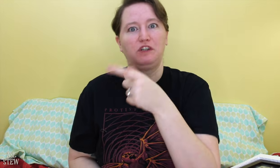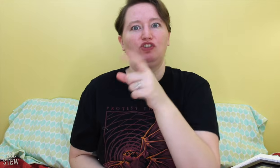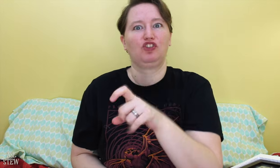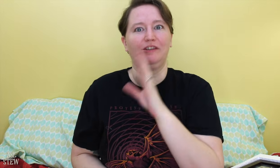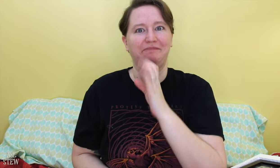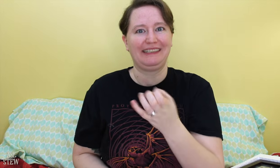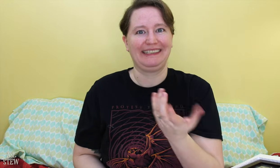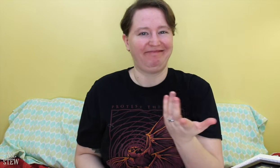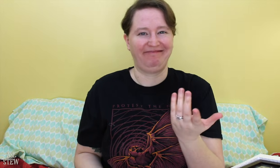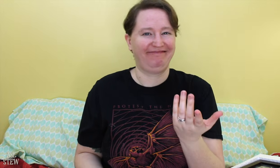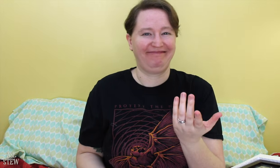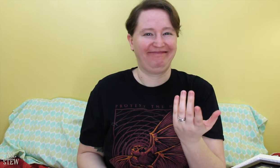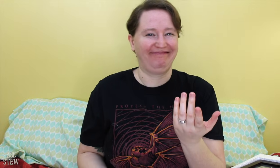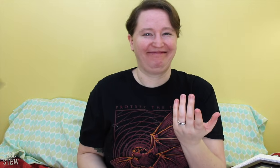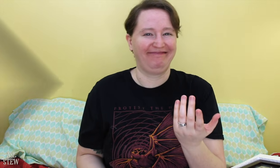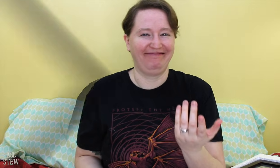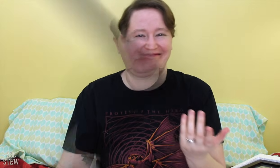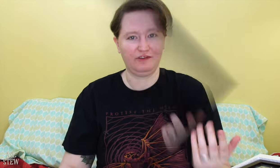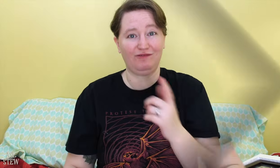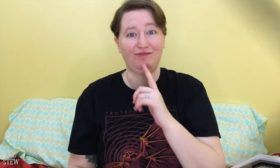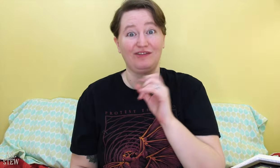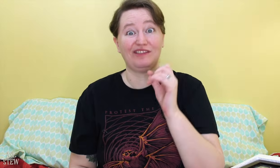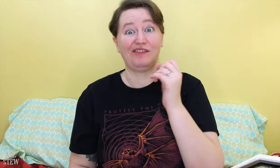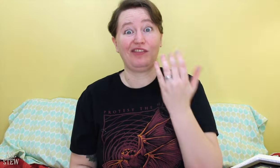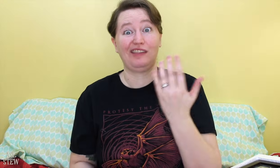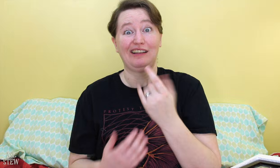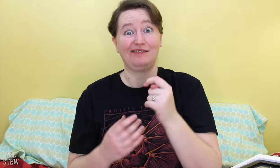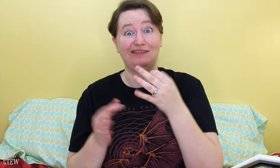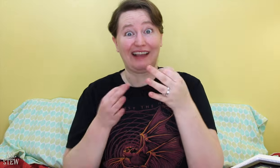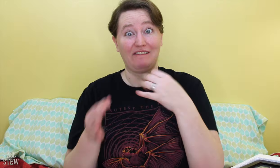It's not for us to tell them who they should be.